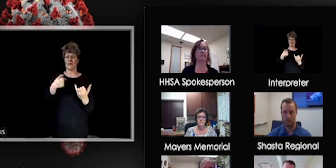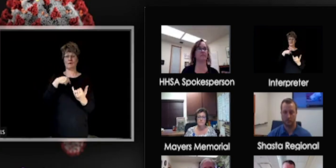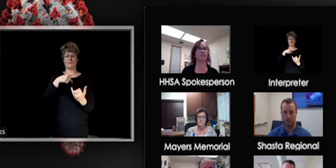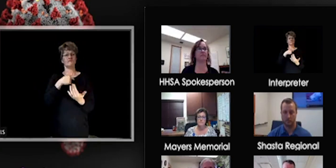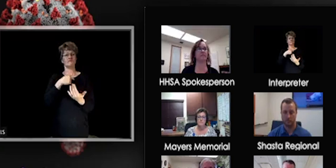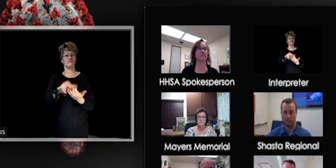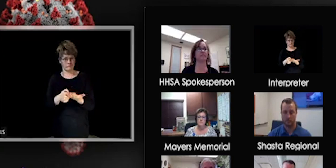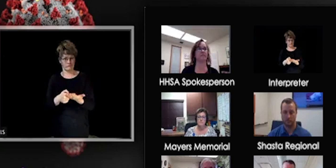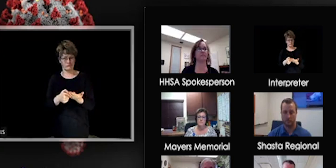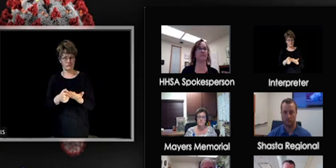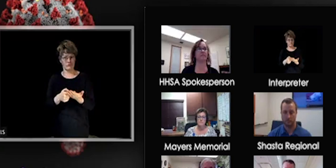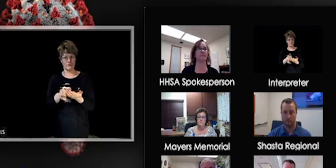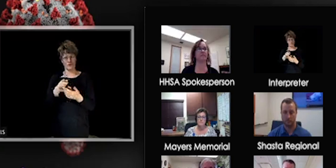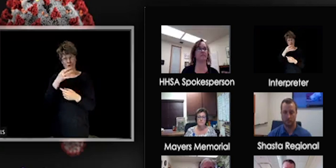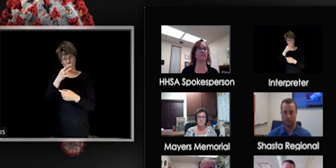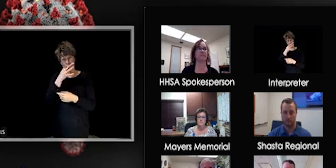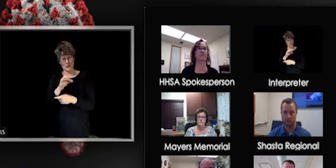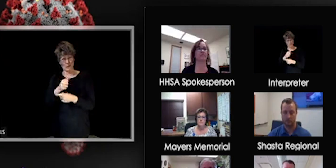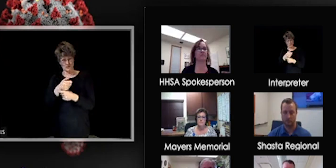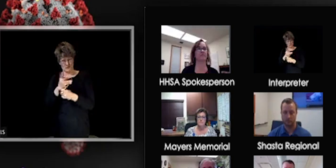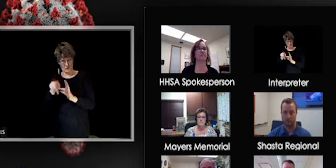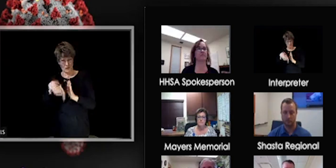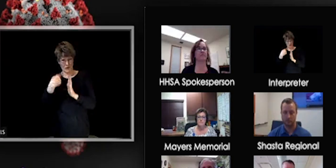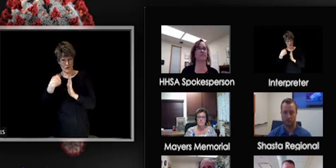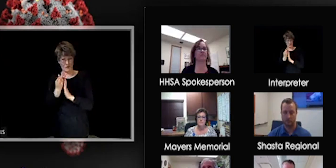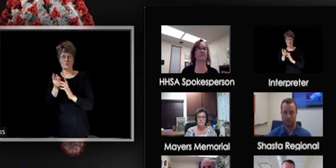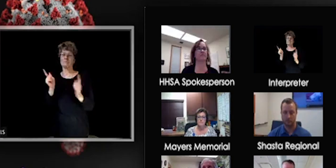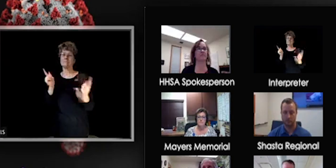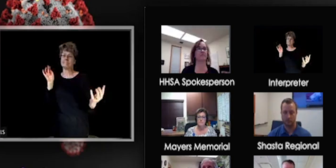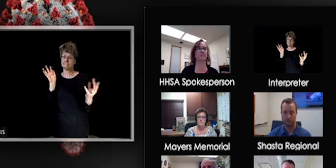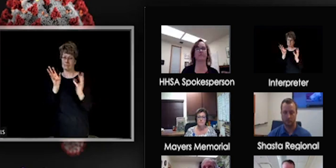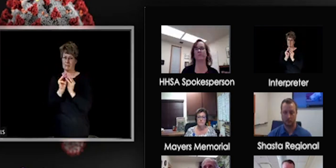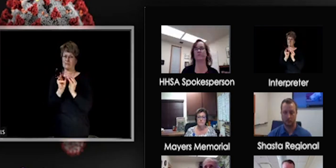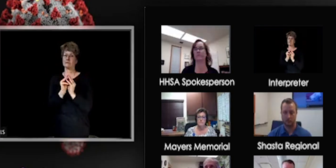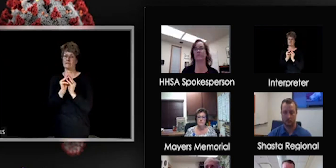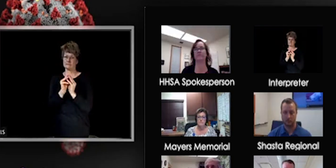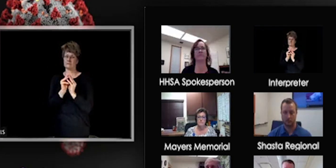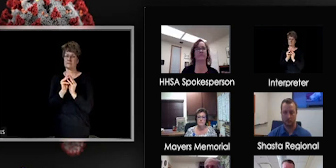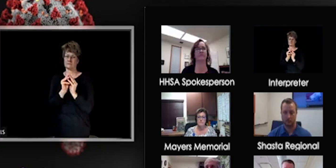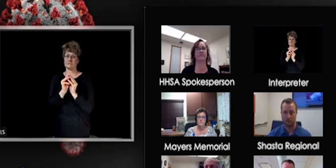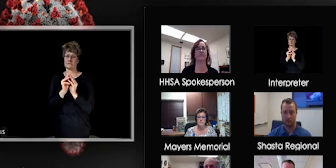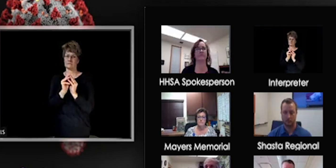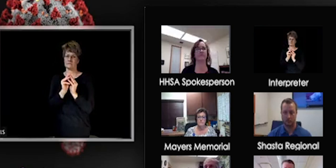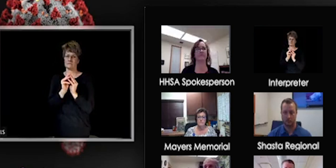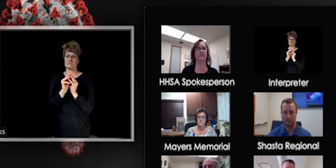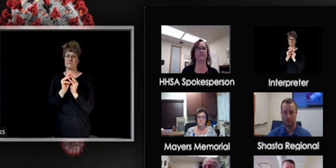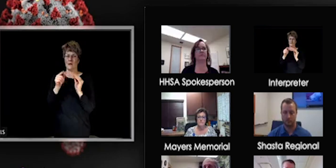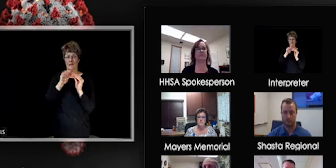very topic. What we’re trying to do is have a good balance of providing as many ways as